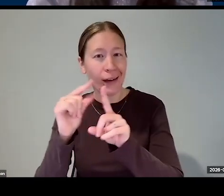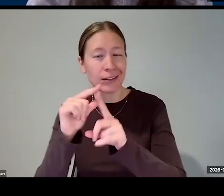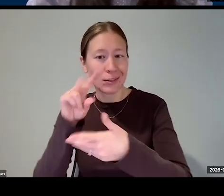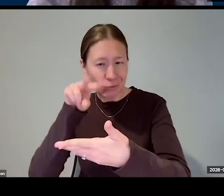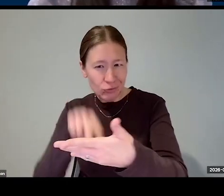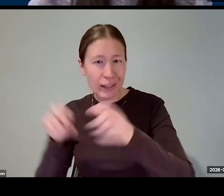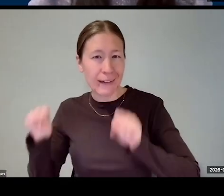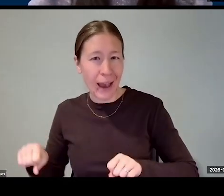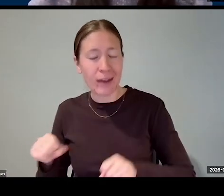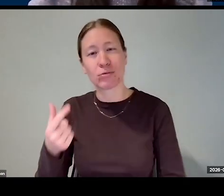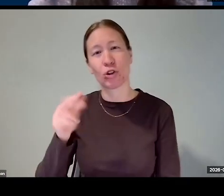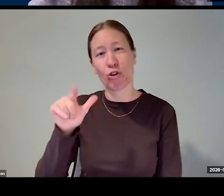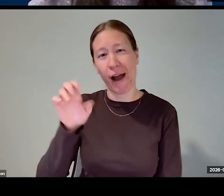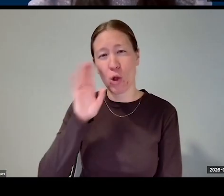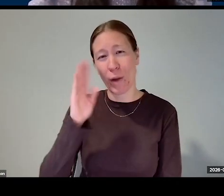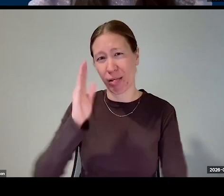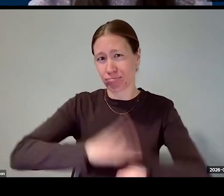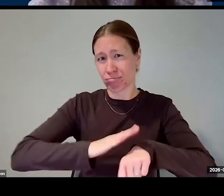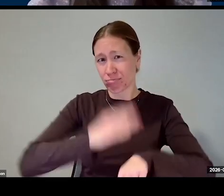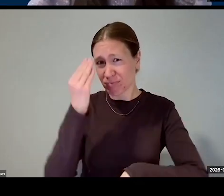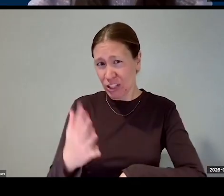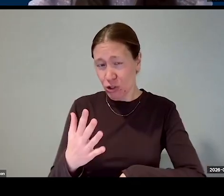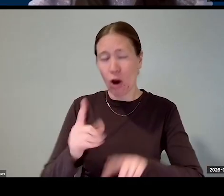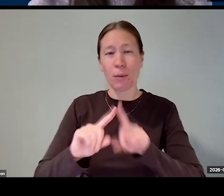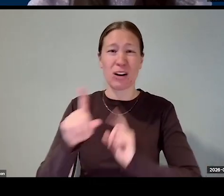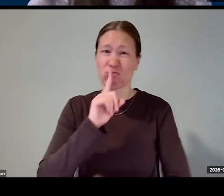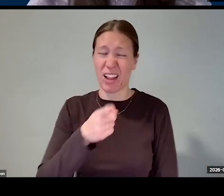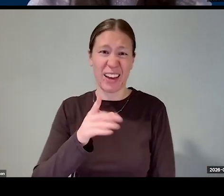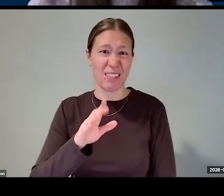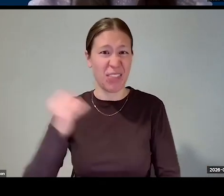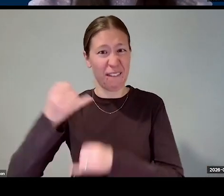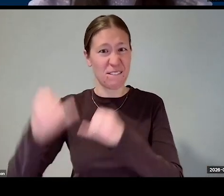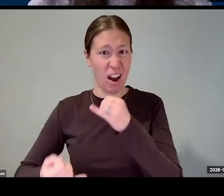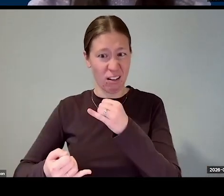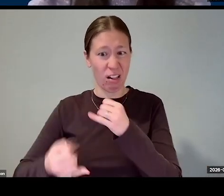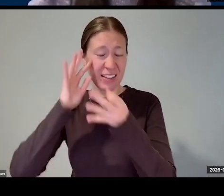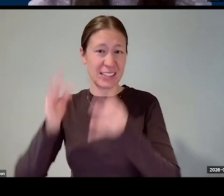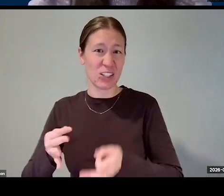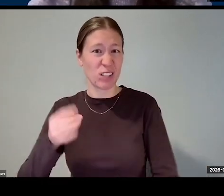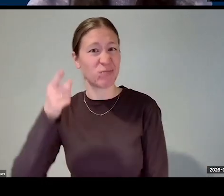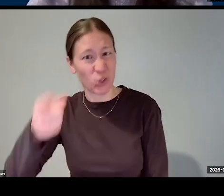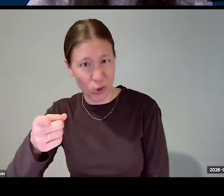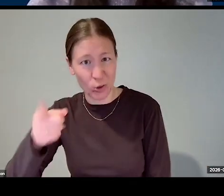but it's really up to you to check and verify that you're using accessible fonts or color combinations.